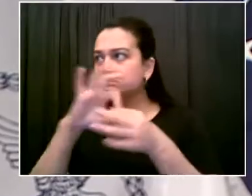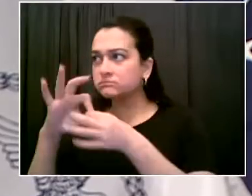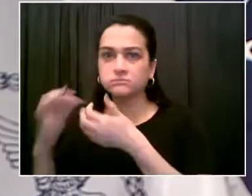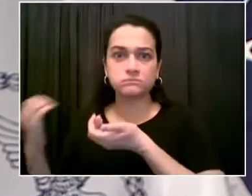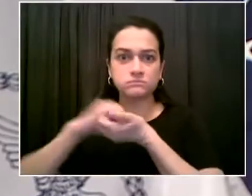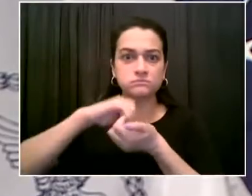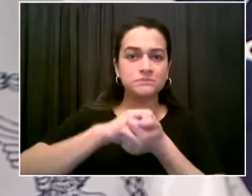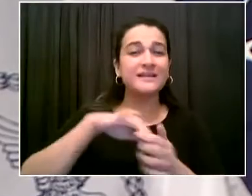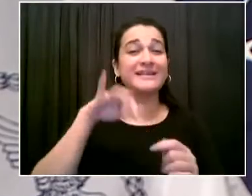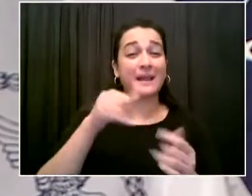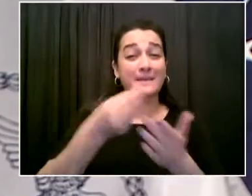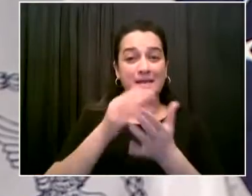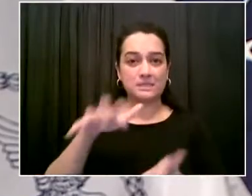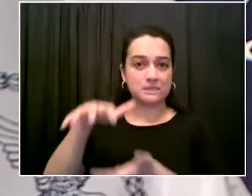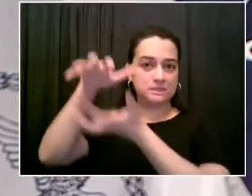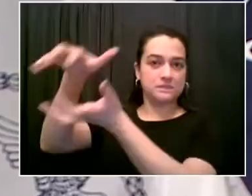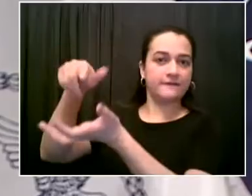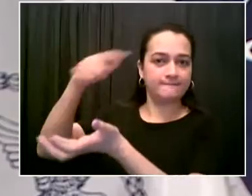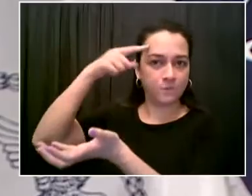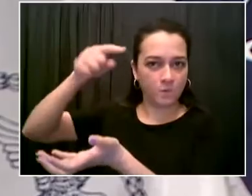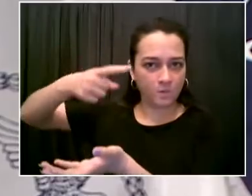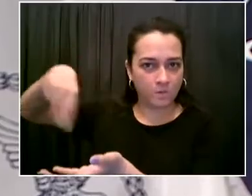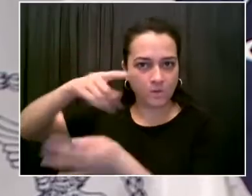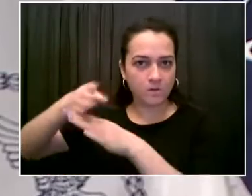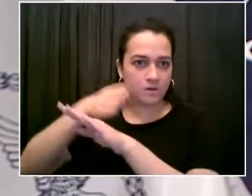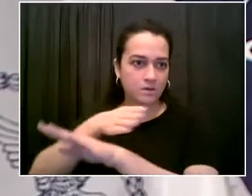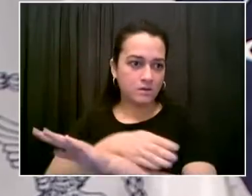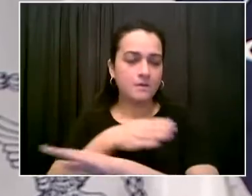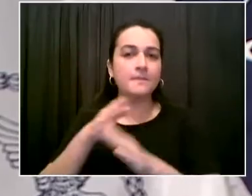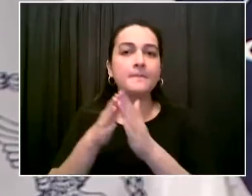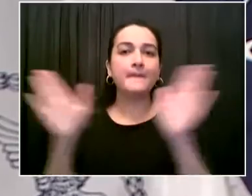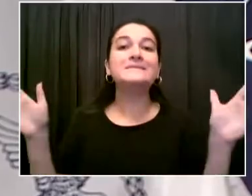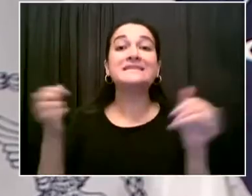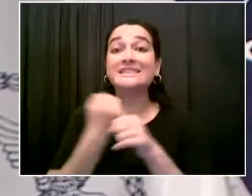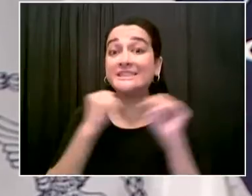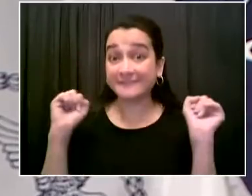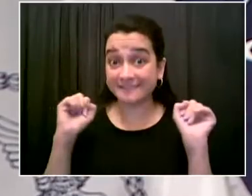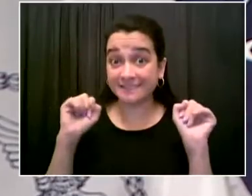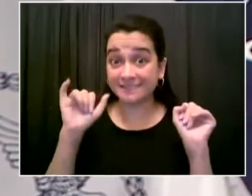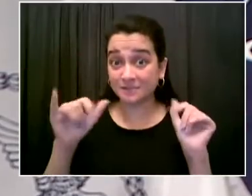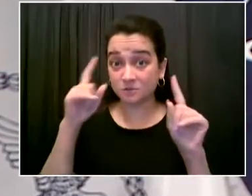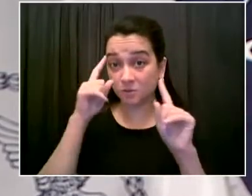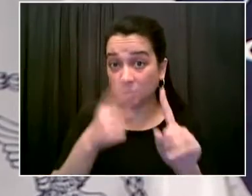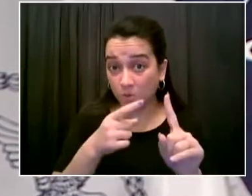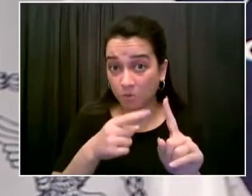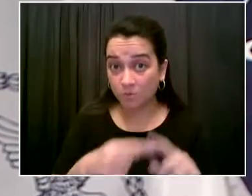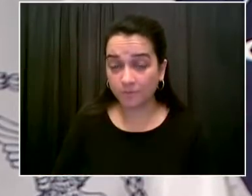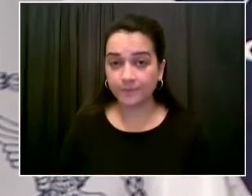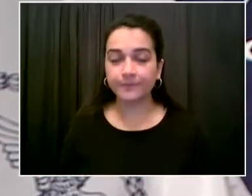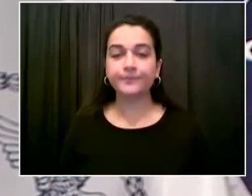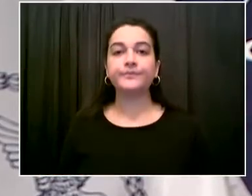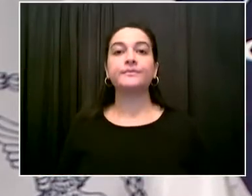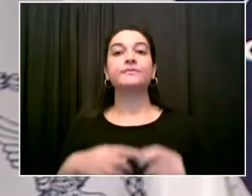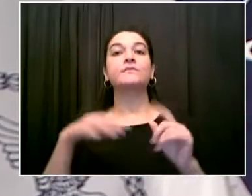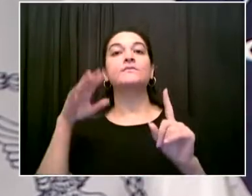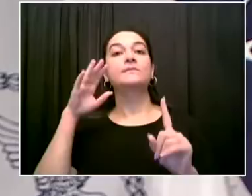ABOUT, PROTECTED BIKE LANES, ALL THE THINGS THAT GIVE BETTER